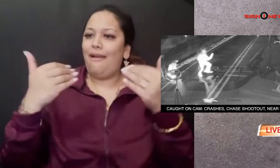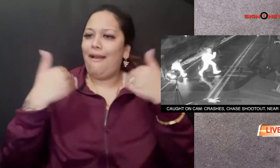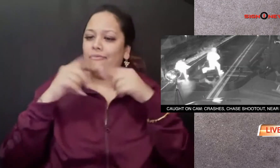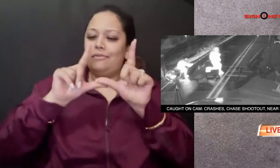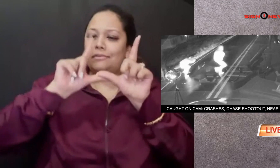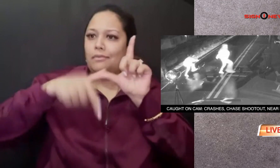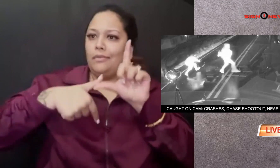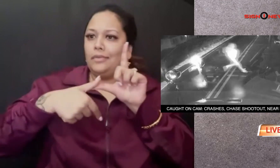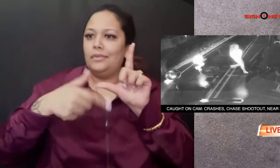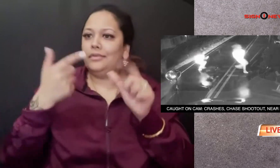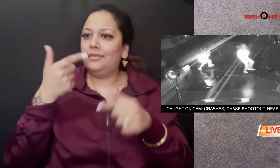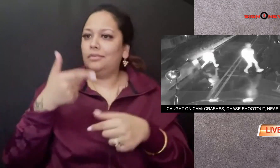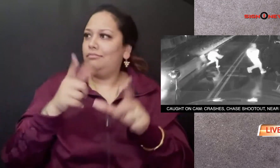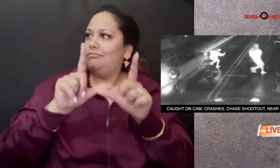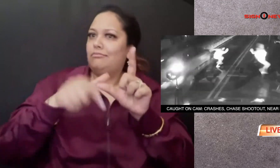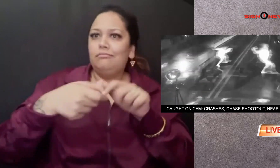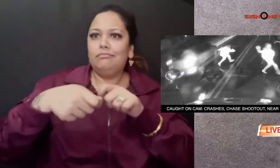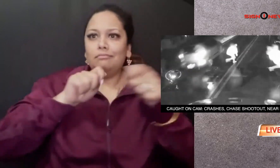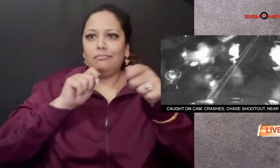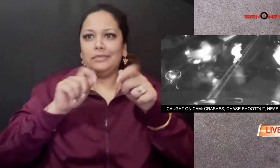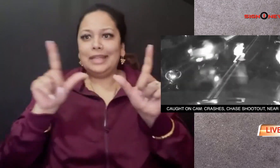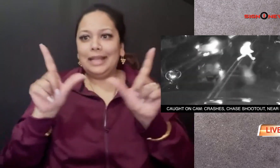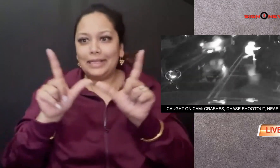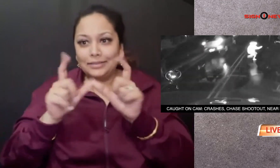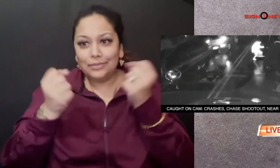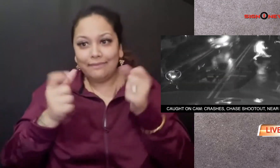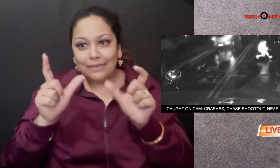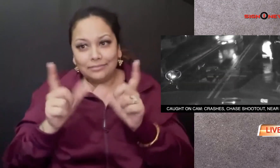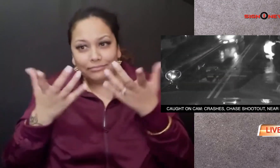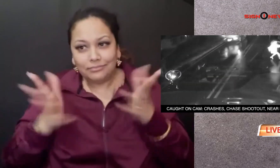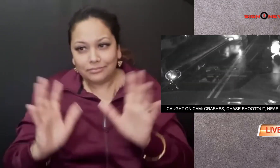And arrested driver who they say already had a revoked license.